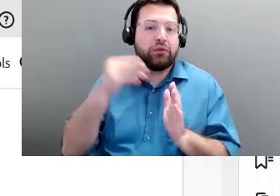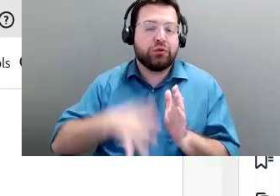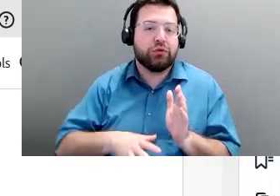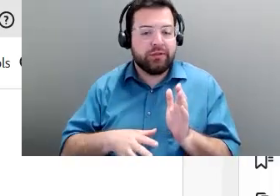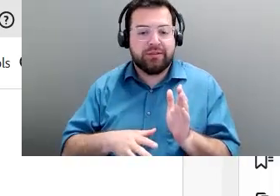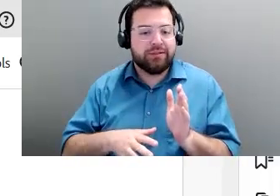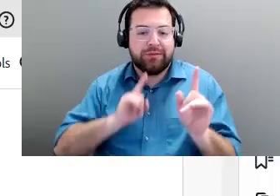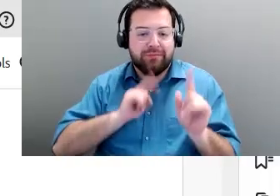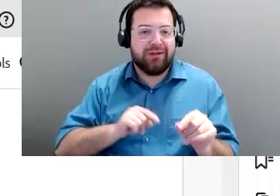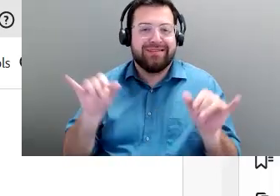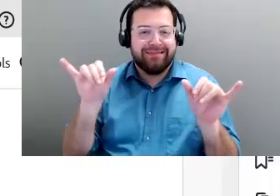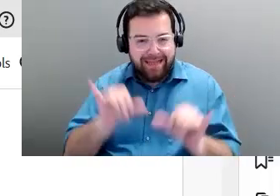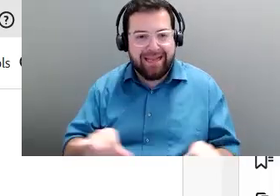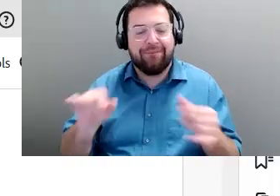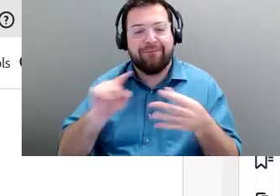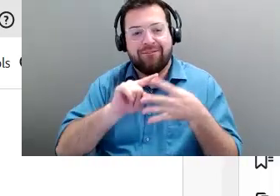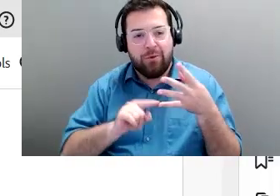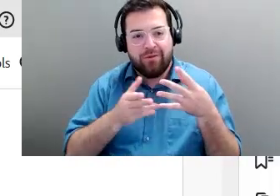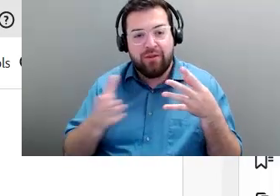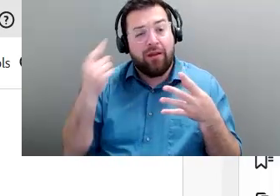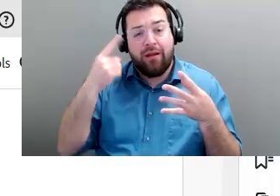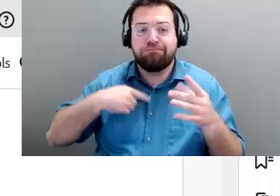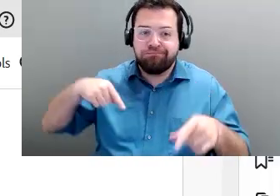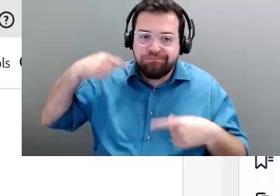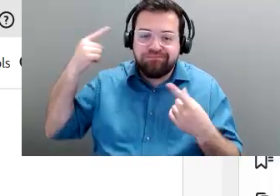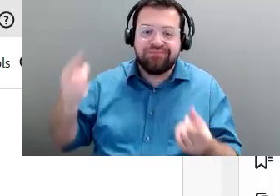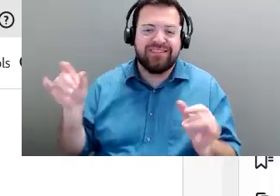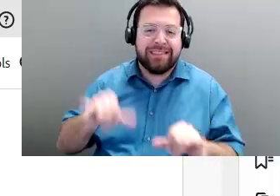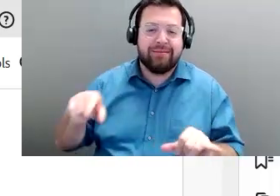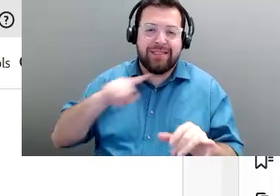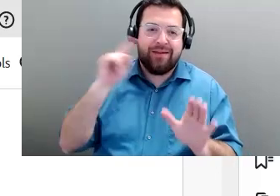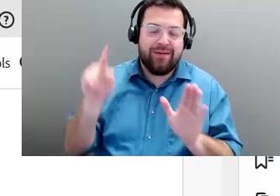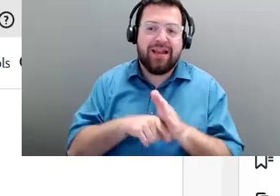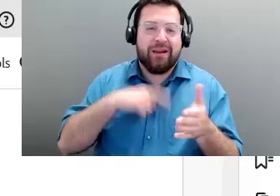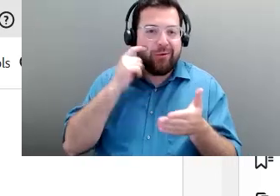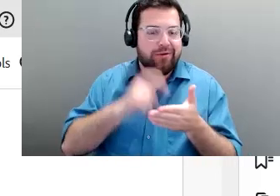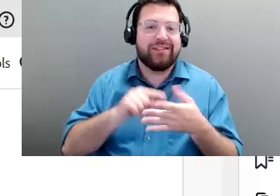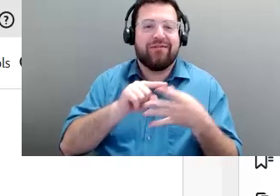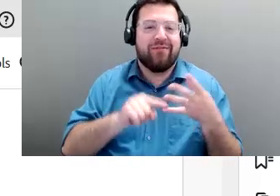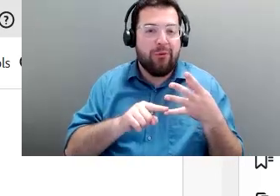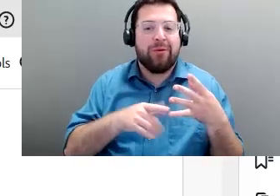I've been using this Ted Talk for a lot of years, and I just kind of noticed that. So, I kind of know what they're going to say already.